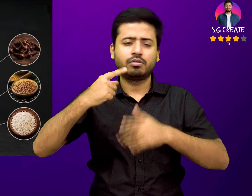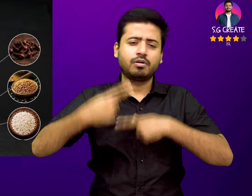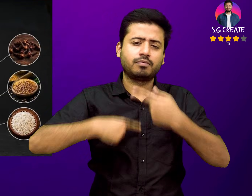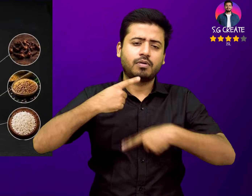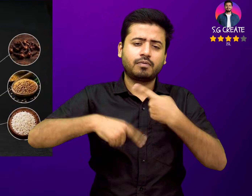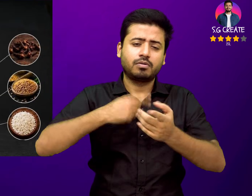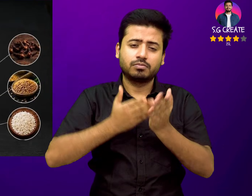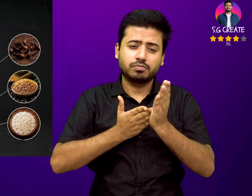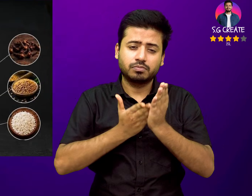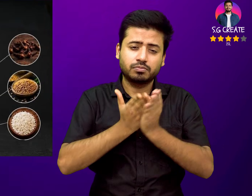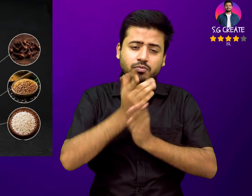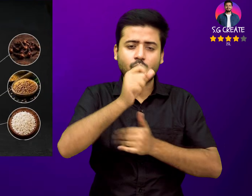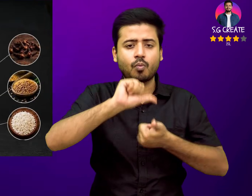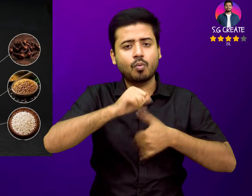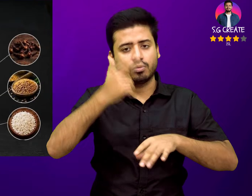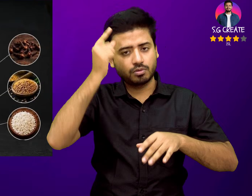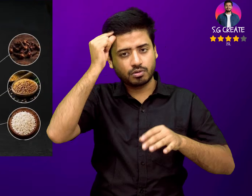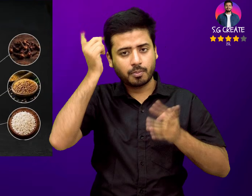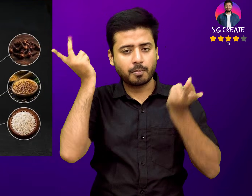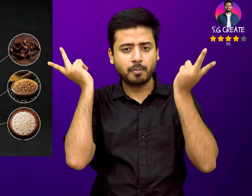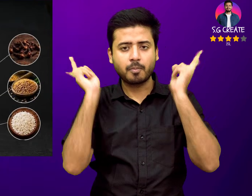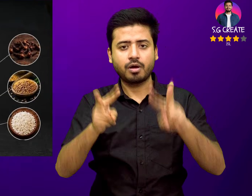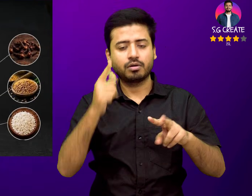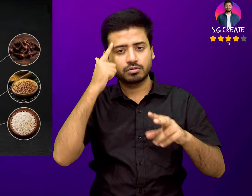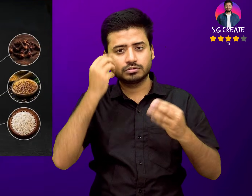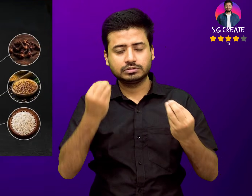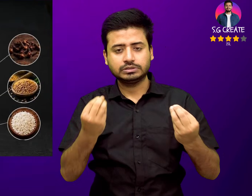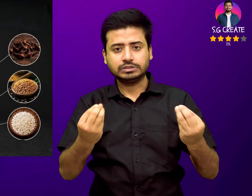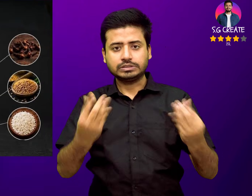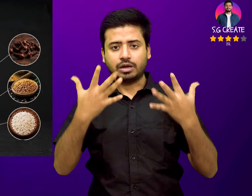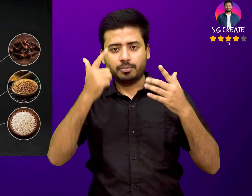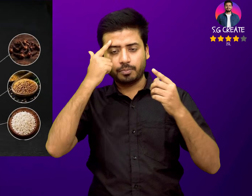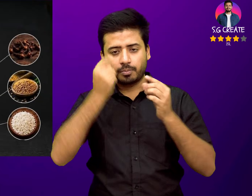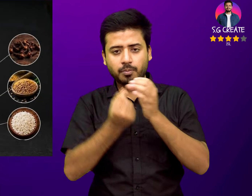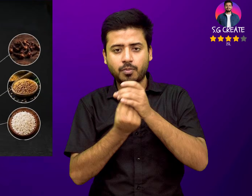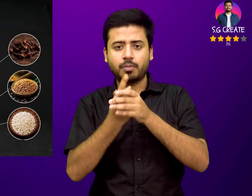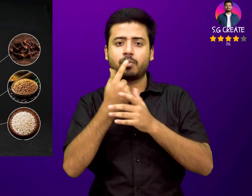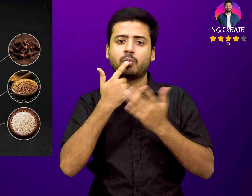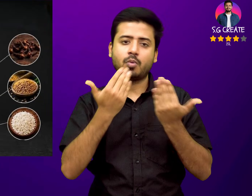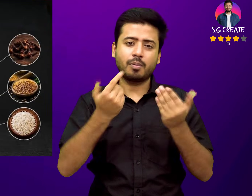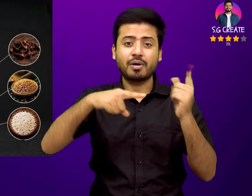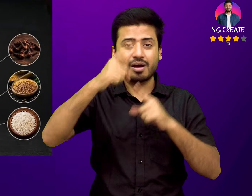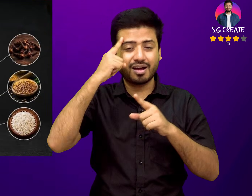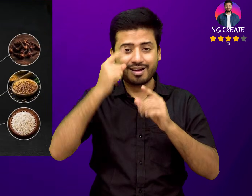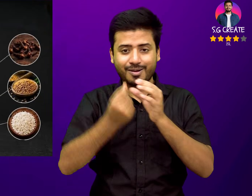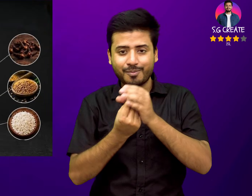causing yeast, malisthesia at bay, ensuring the hair follicles aren't clogged by inflammation or